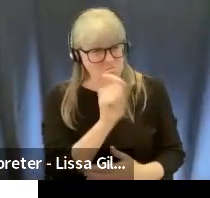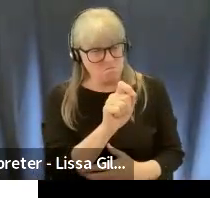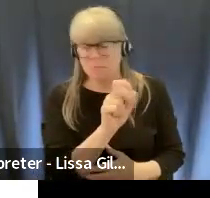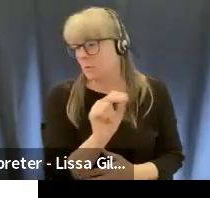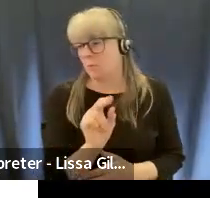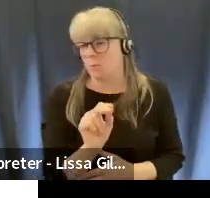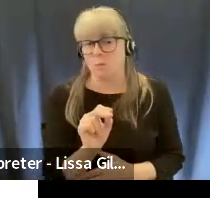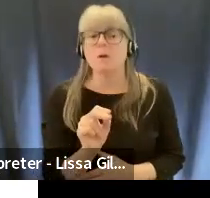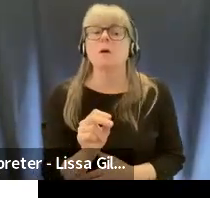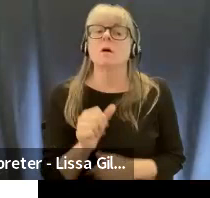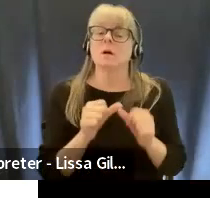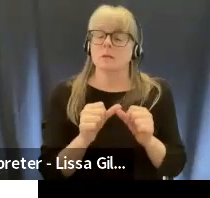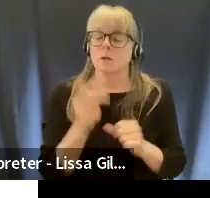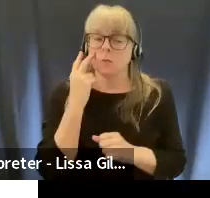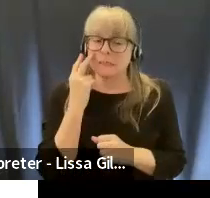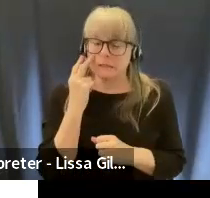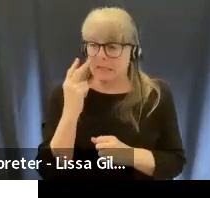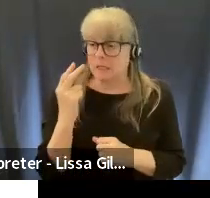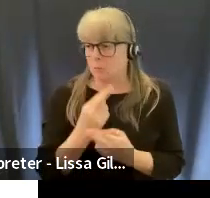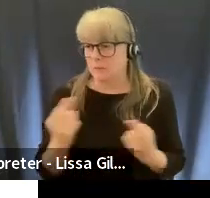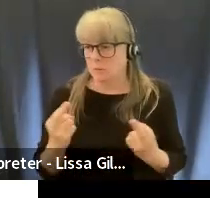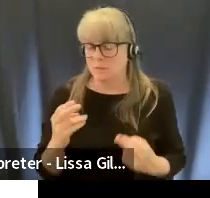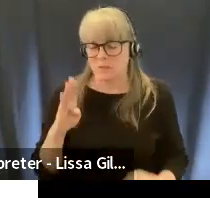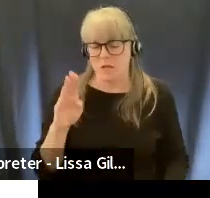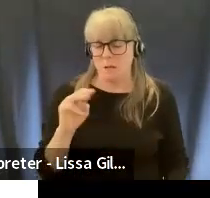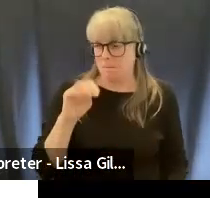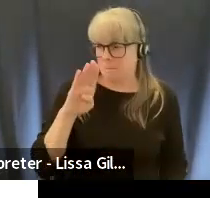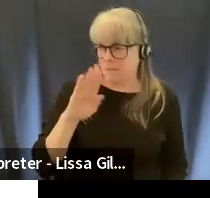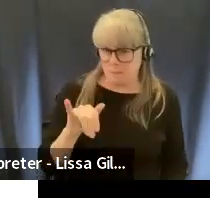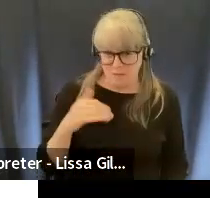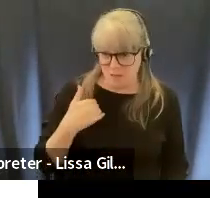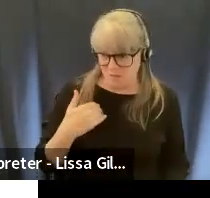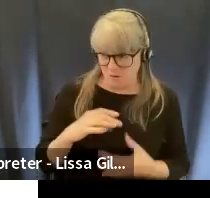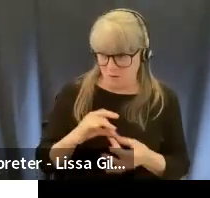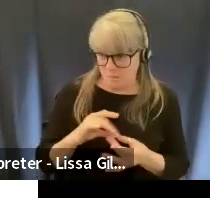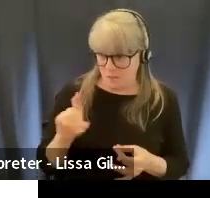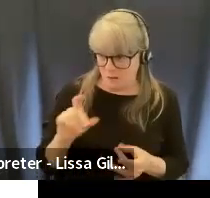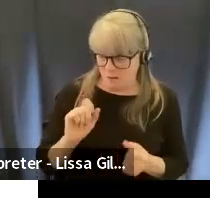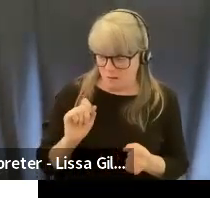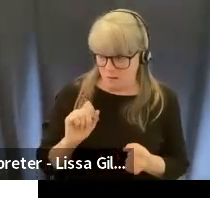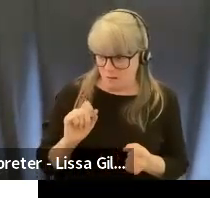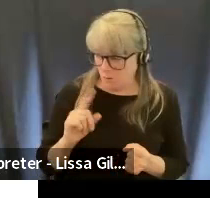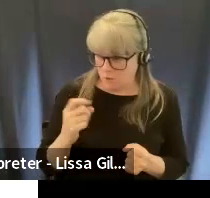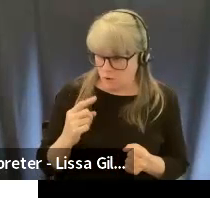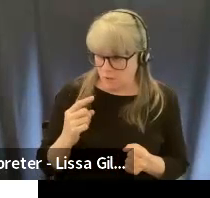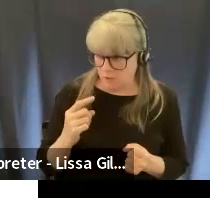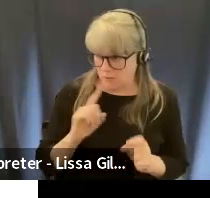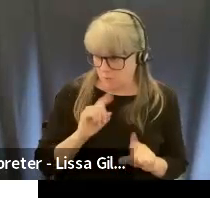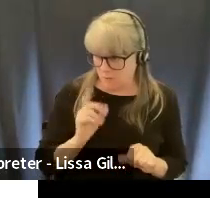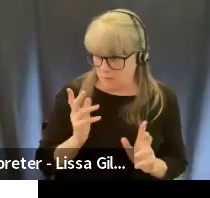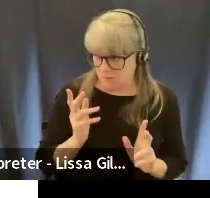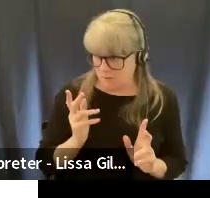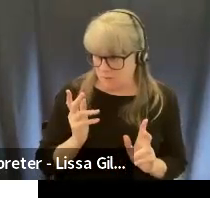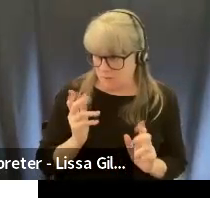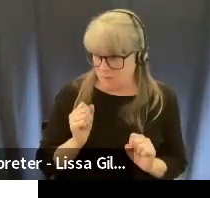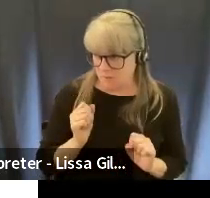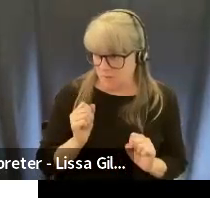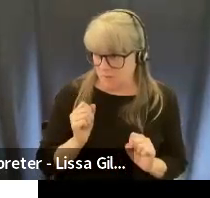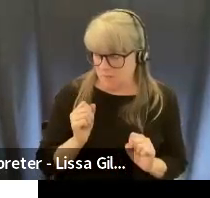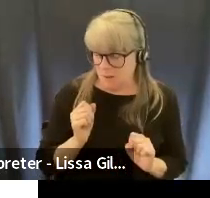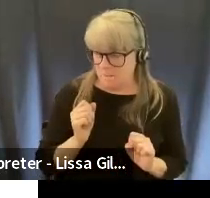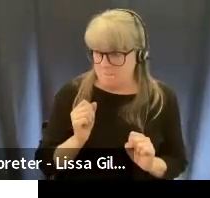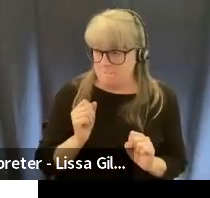I'm sorry, Bambi, you had a comment, or our question to review response.